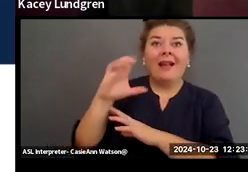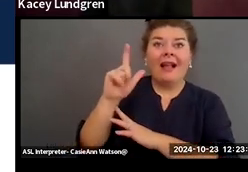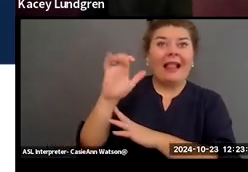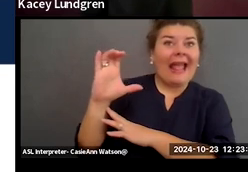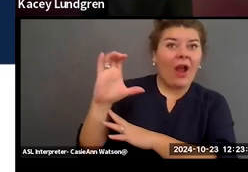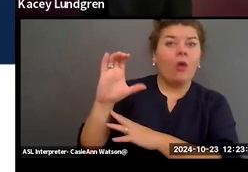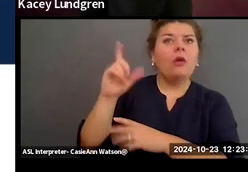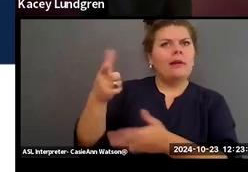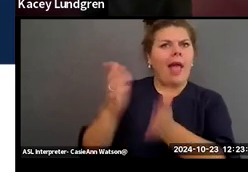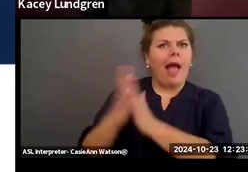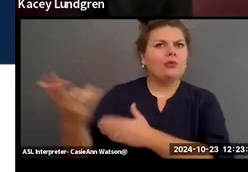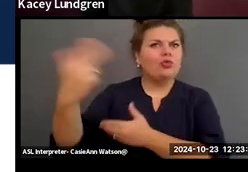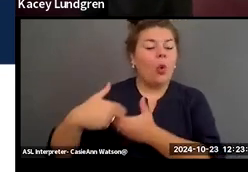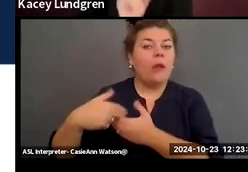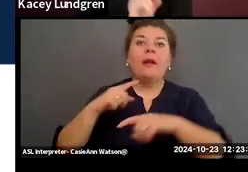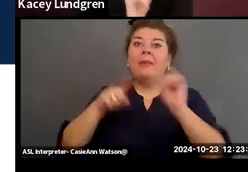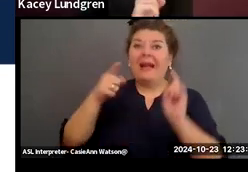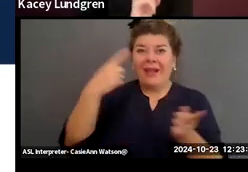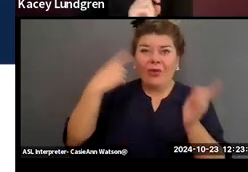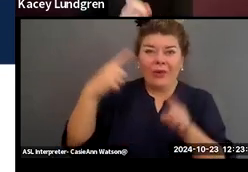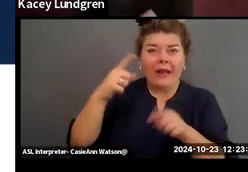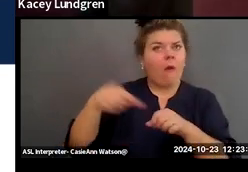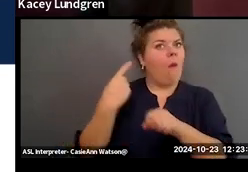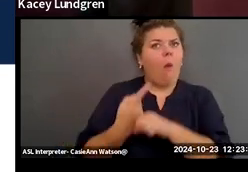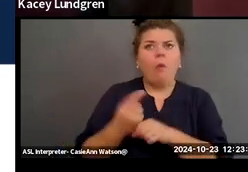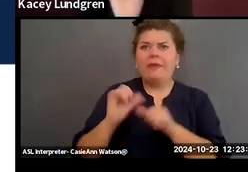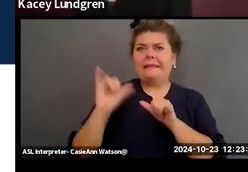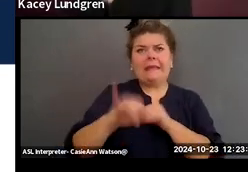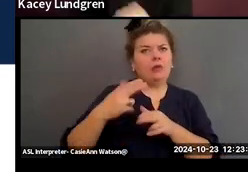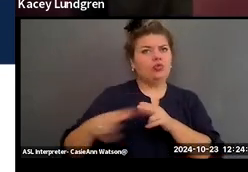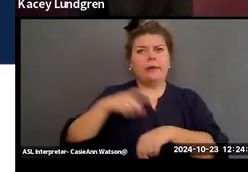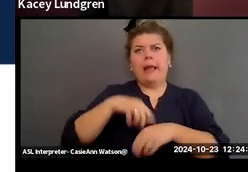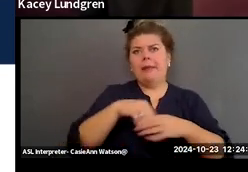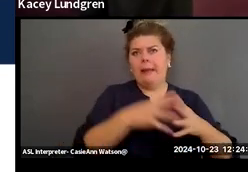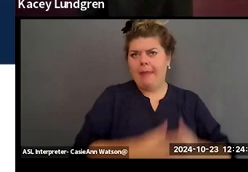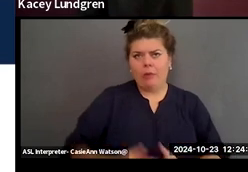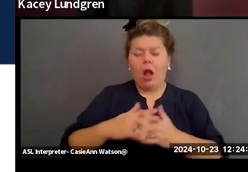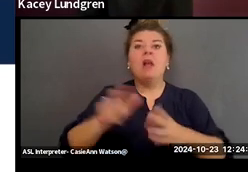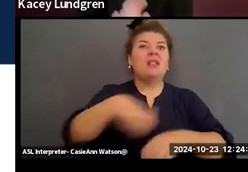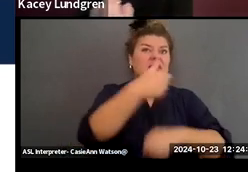Clerc agreed under the condition that he would only stay a short time, just to get the school established,